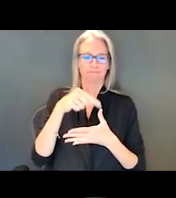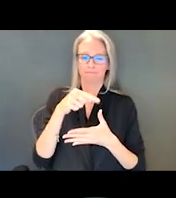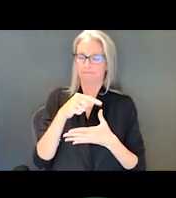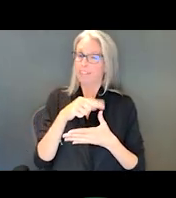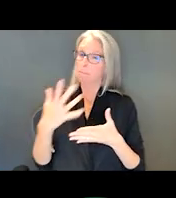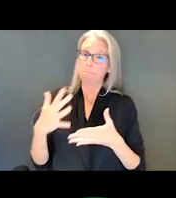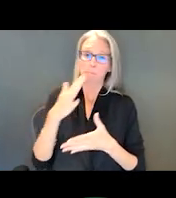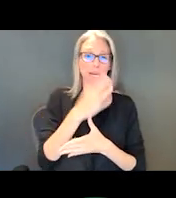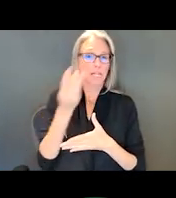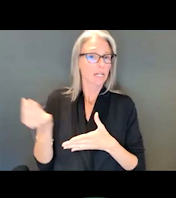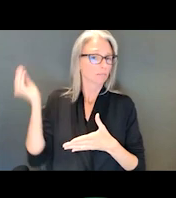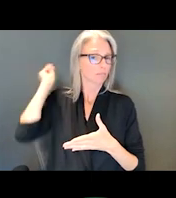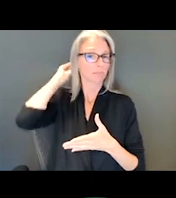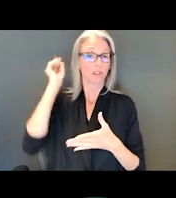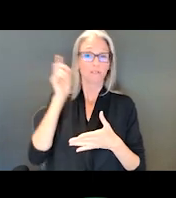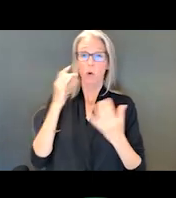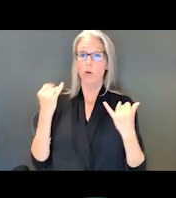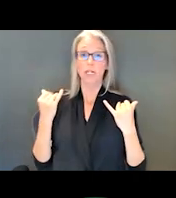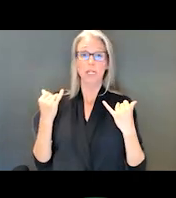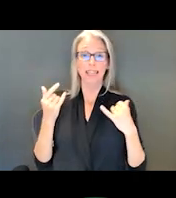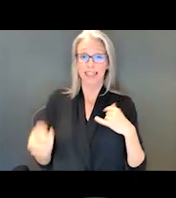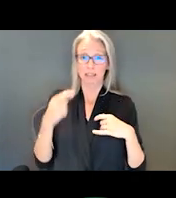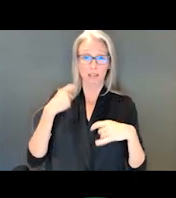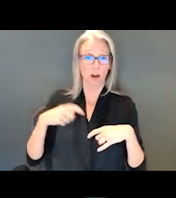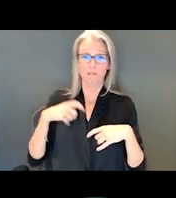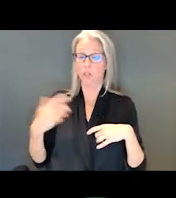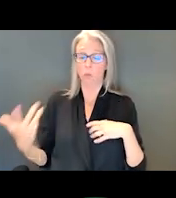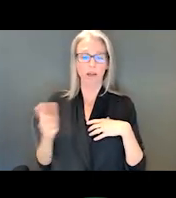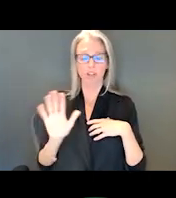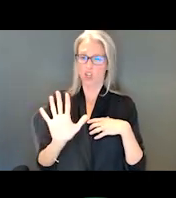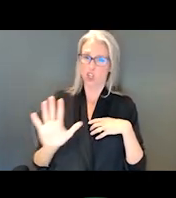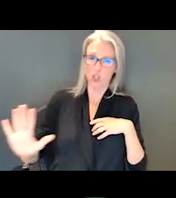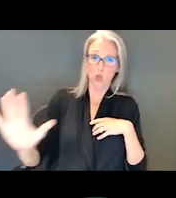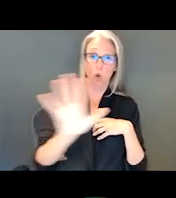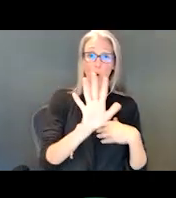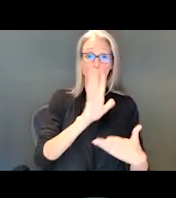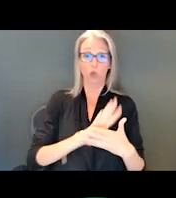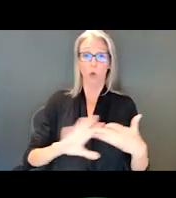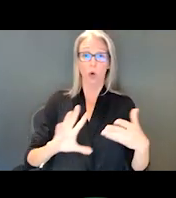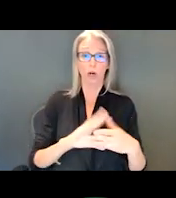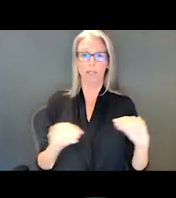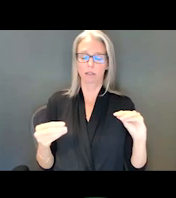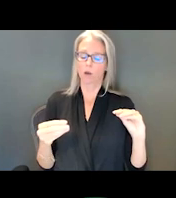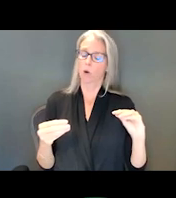I kept getting shivers as I mentioned as I was listening to these stories. And, and I